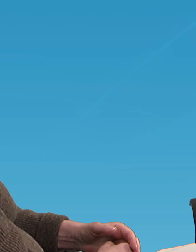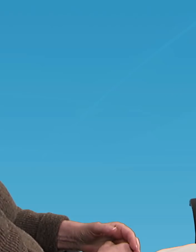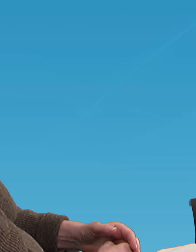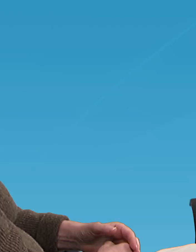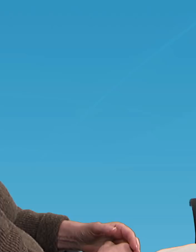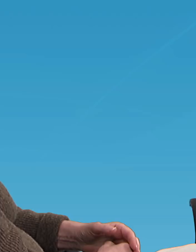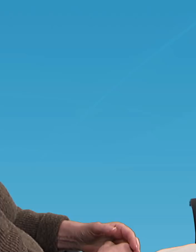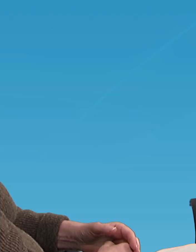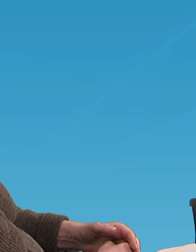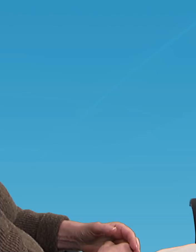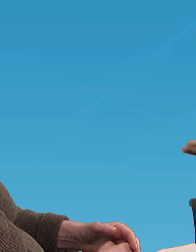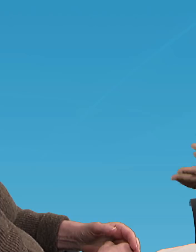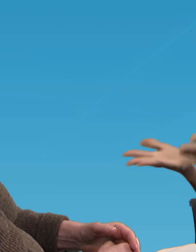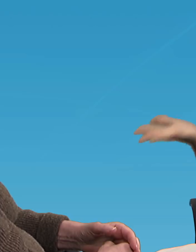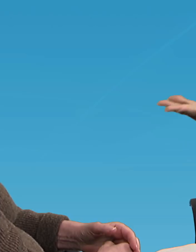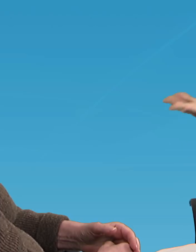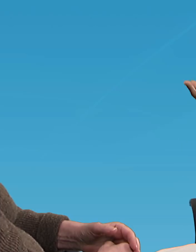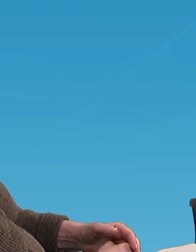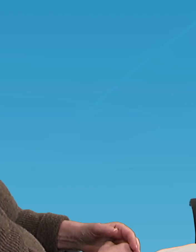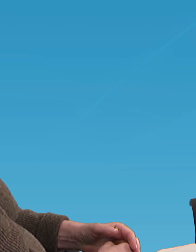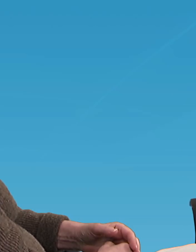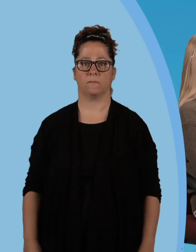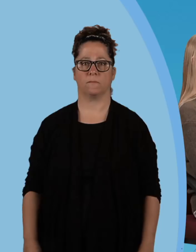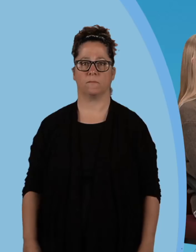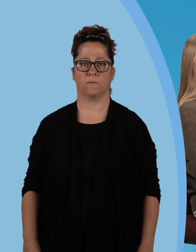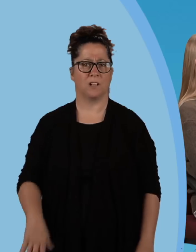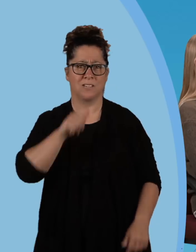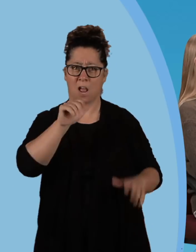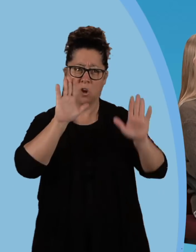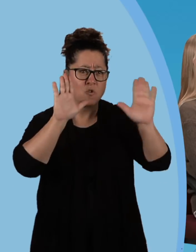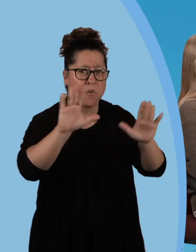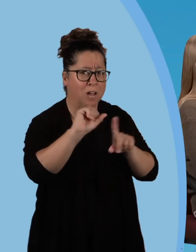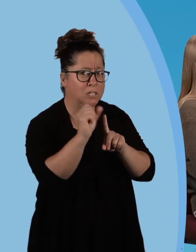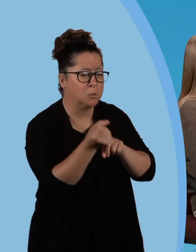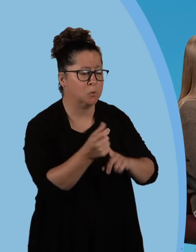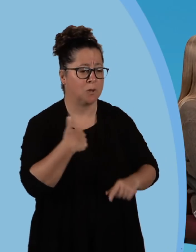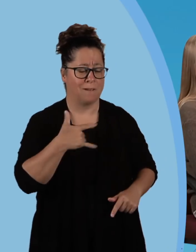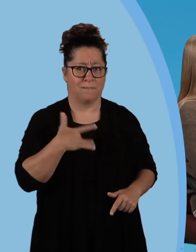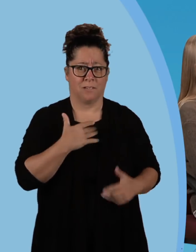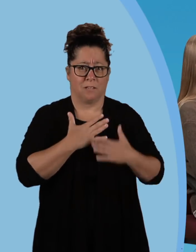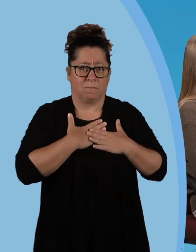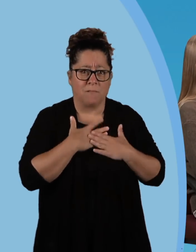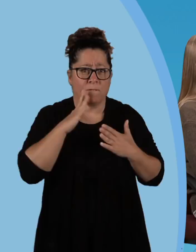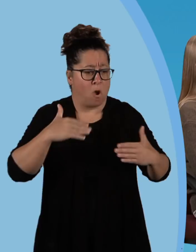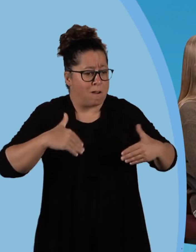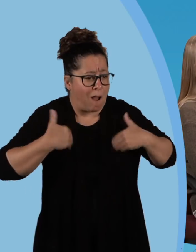and is this just a matter of having to accept the good with the bad? That's not a great situation.